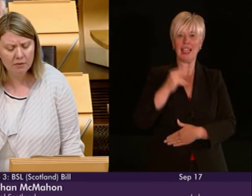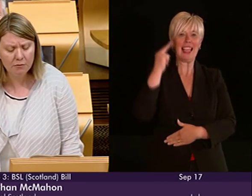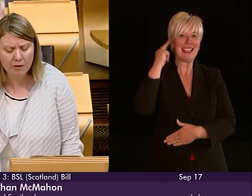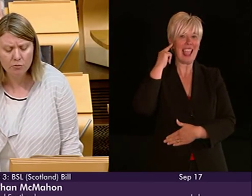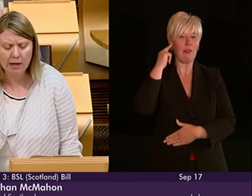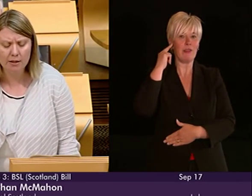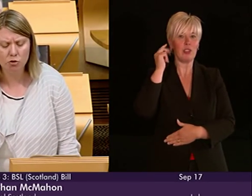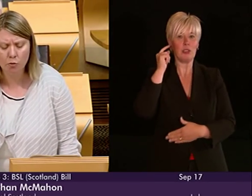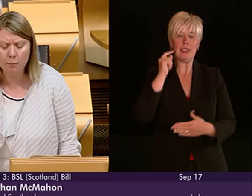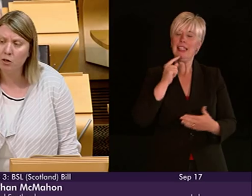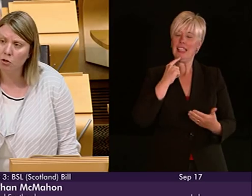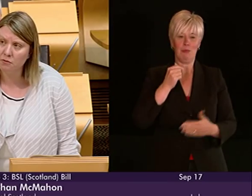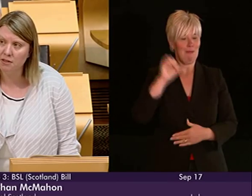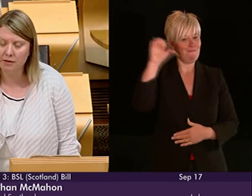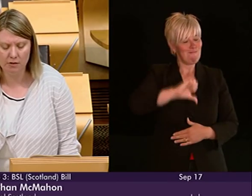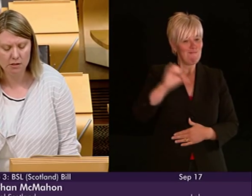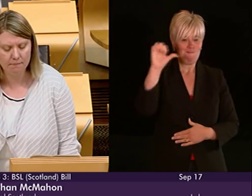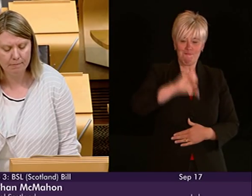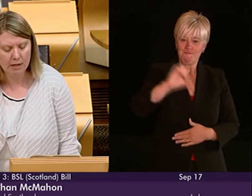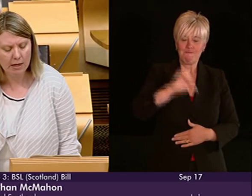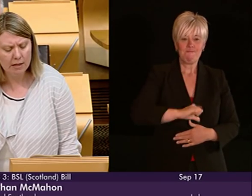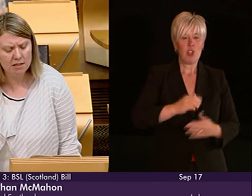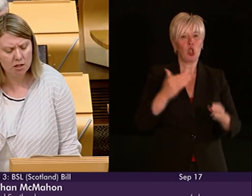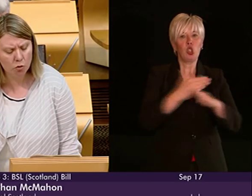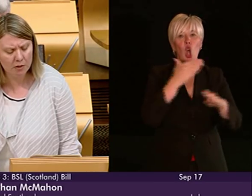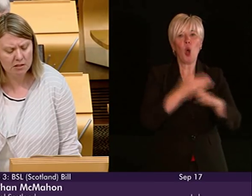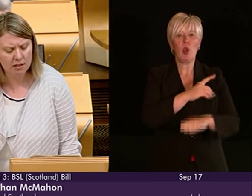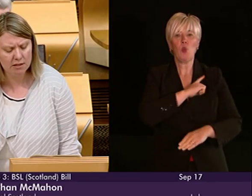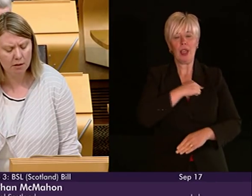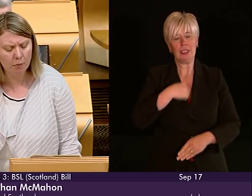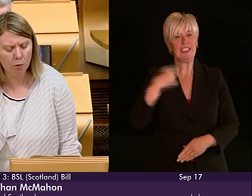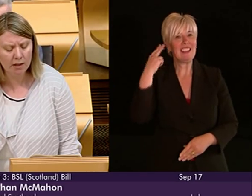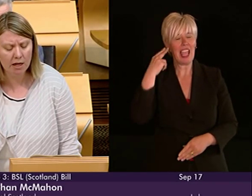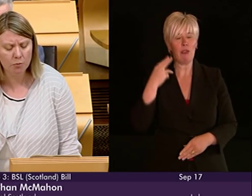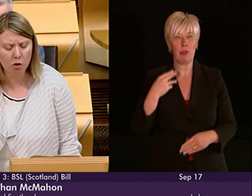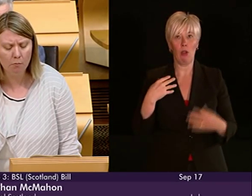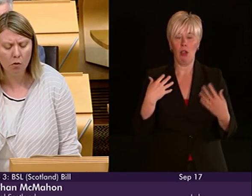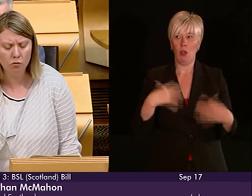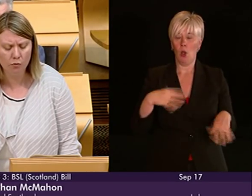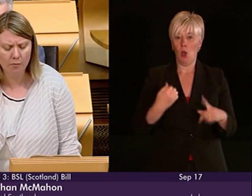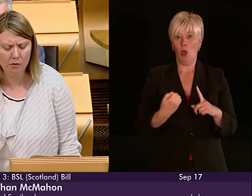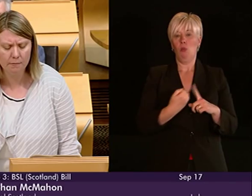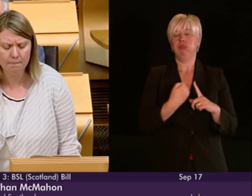believe that they have failed to get a job because of their deafness. That is a sobering statistic but one that has become all too familiar.